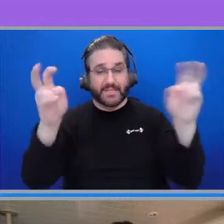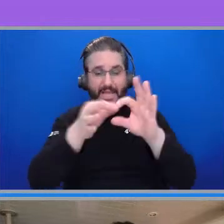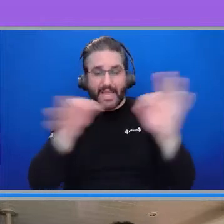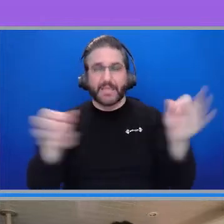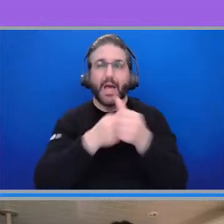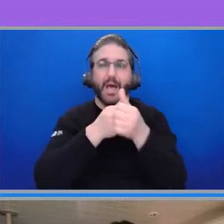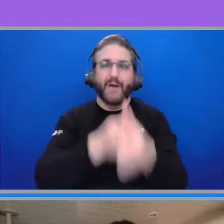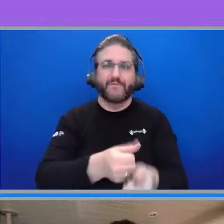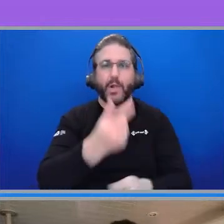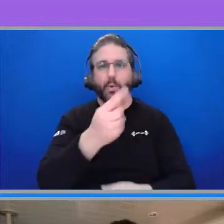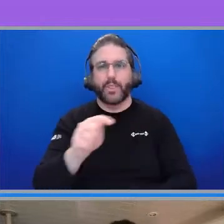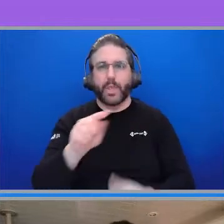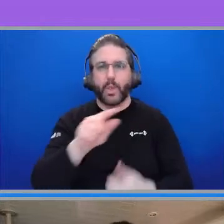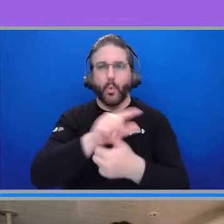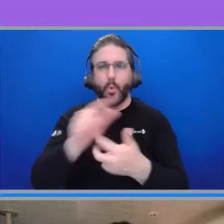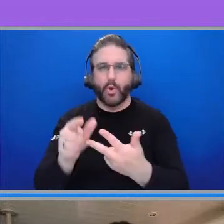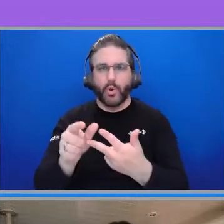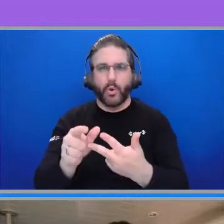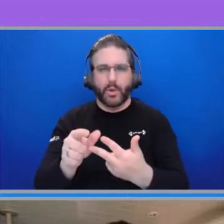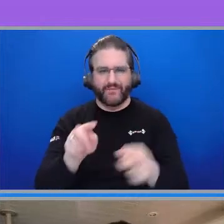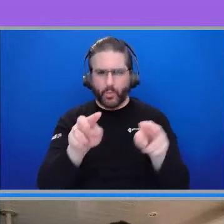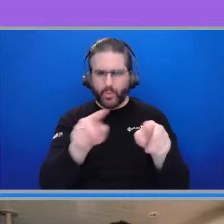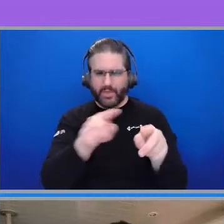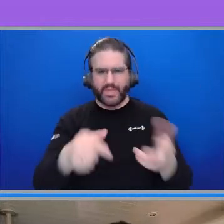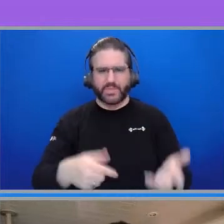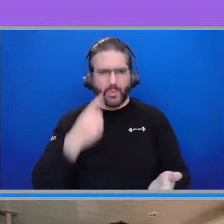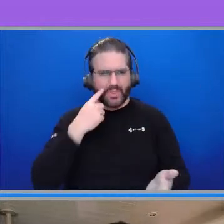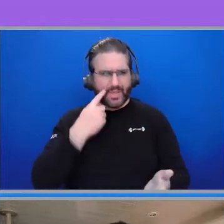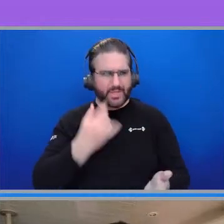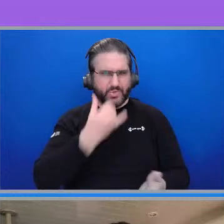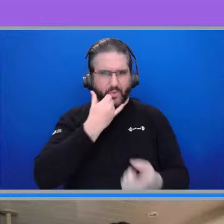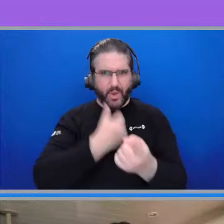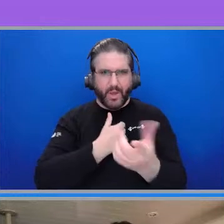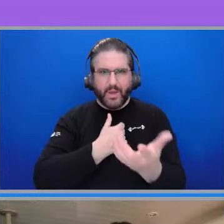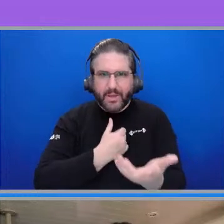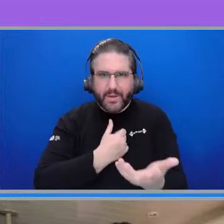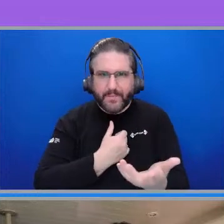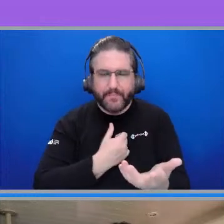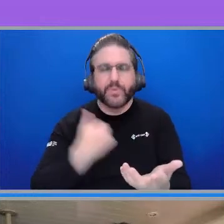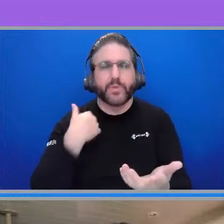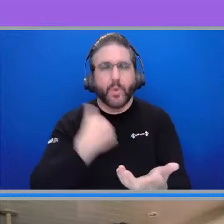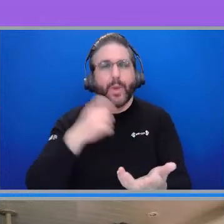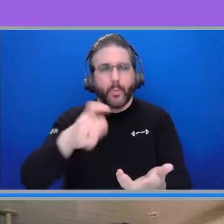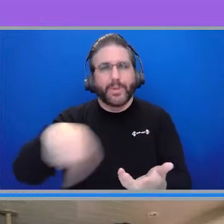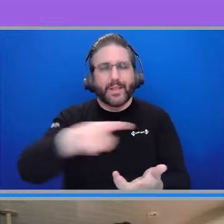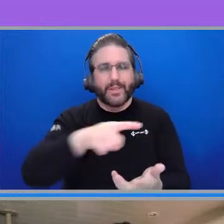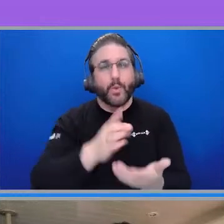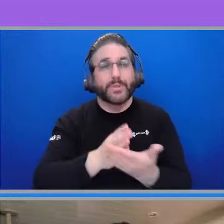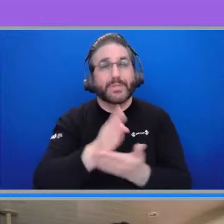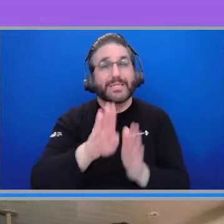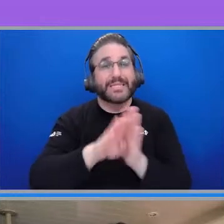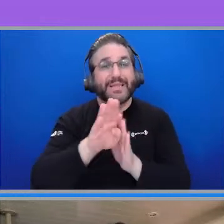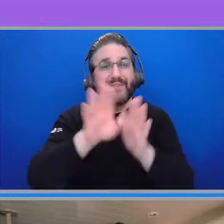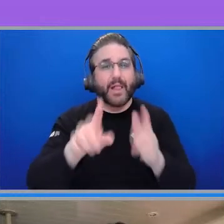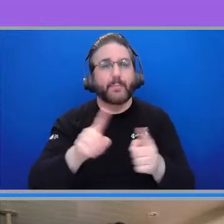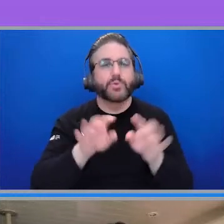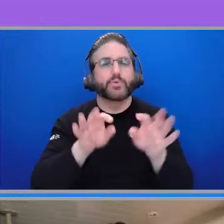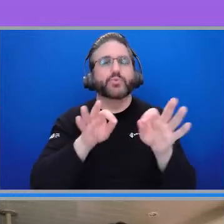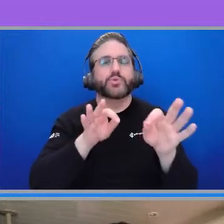someone is going to think that we've got it wrong. So we needed